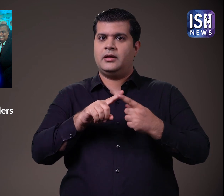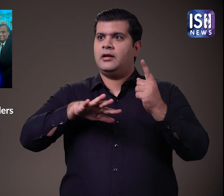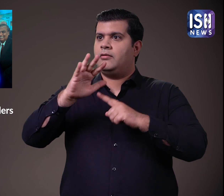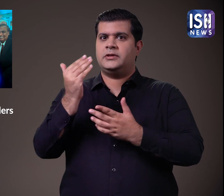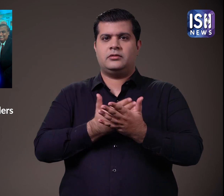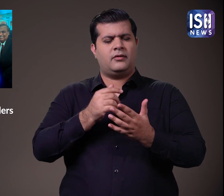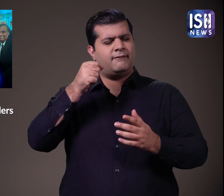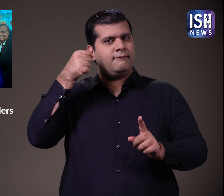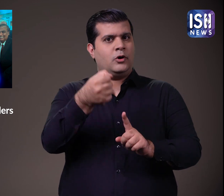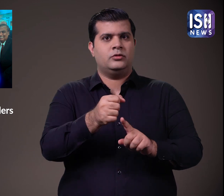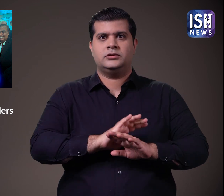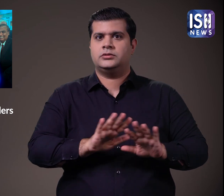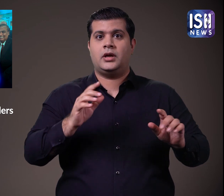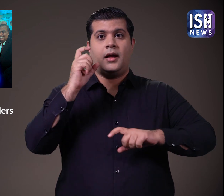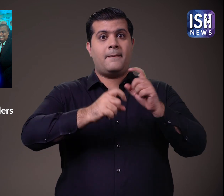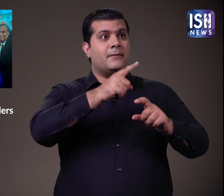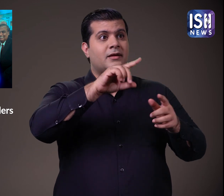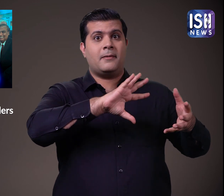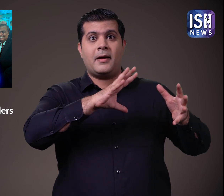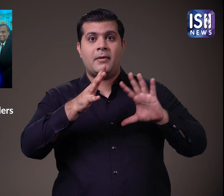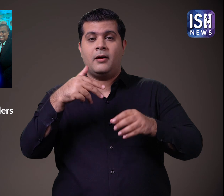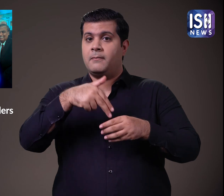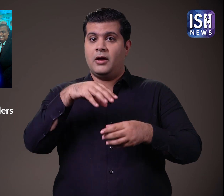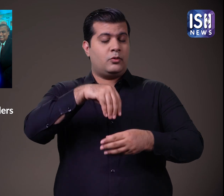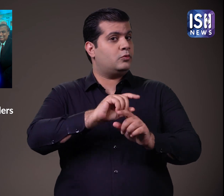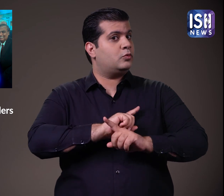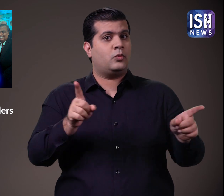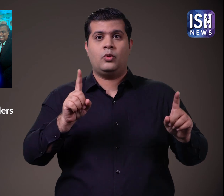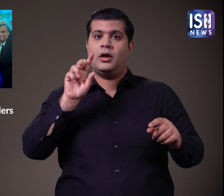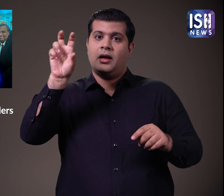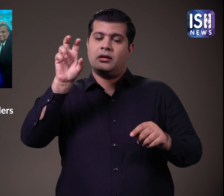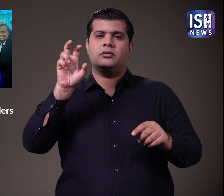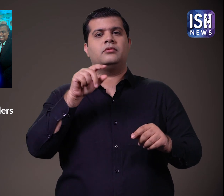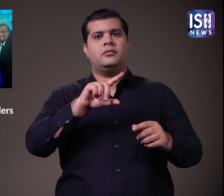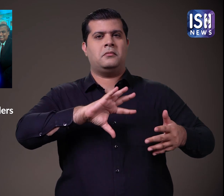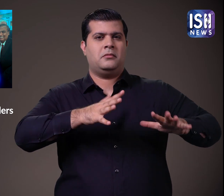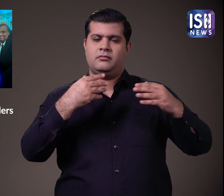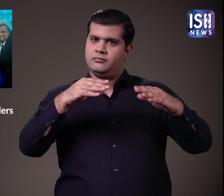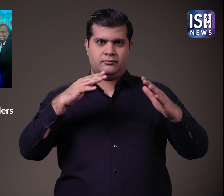He had made a law that forced companies in the US to make Electric Vehicles instead of other vehicles running on fuel.